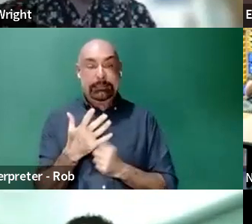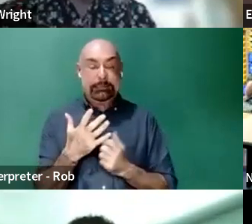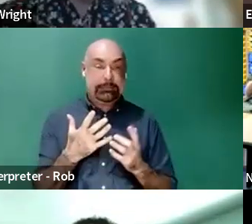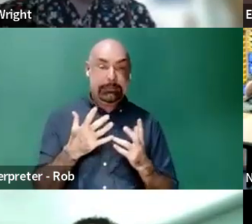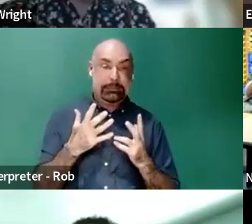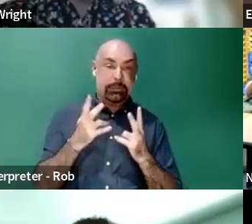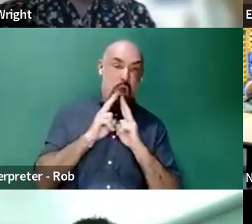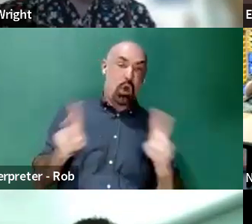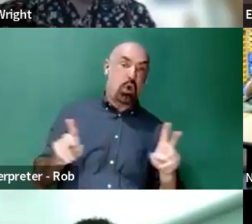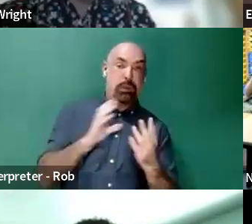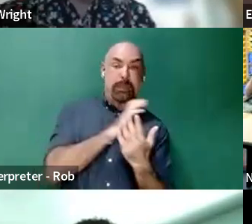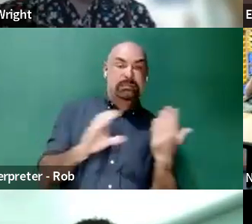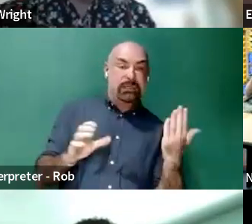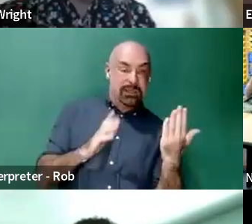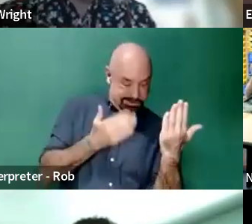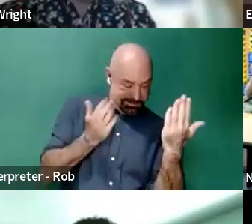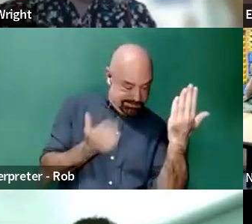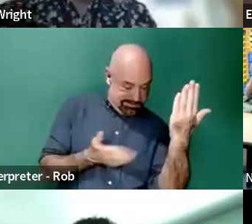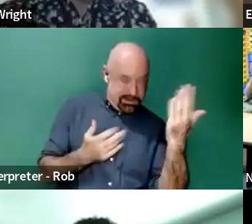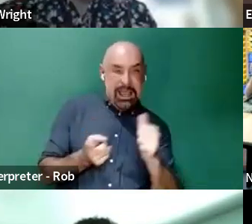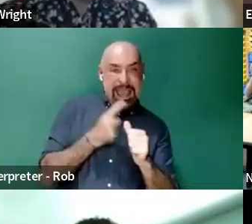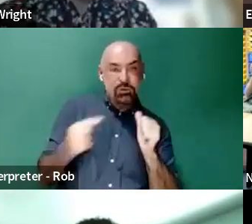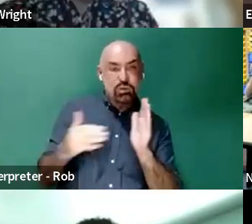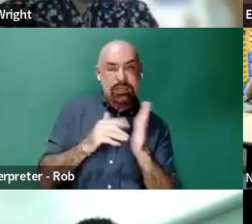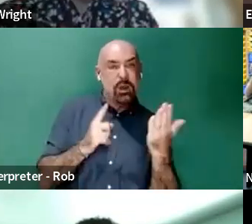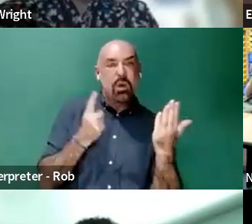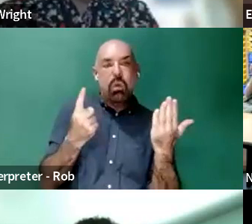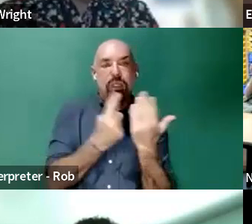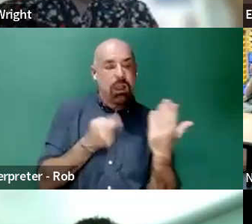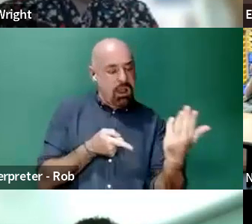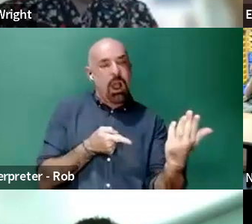and go through the A to Z and think, "Well, I think this is missing."